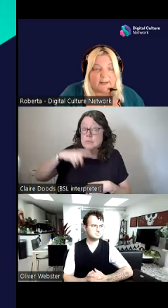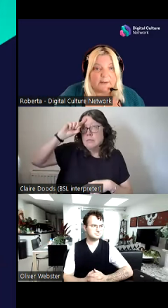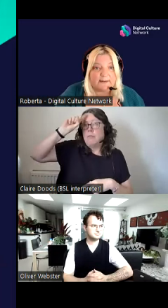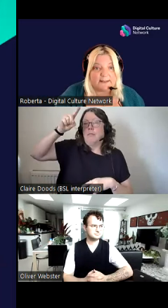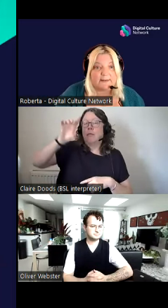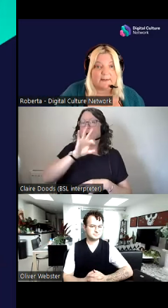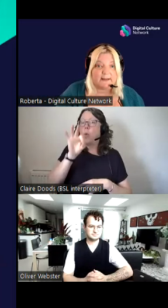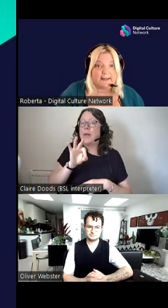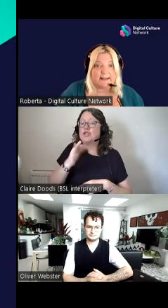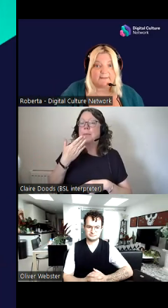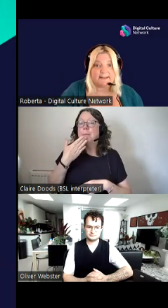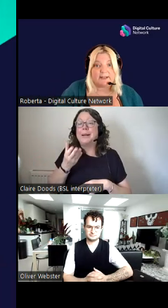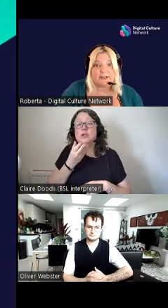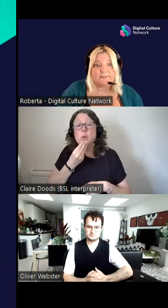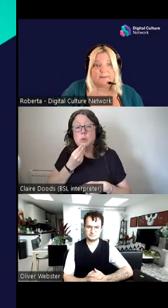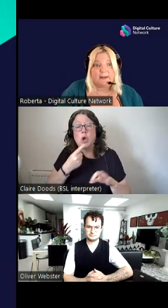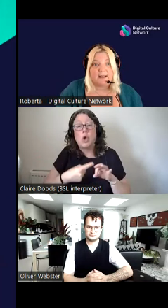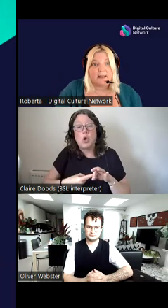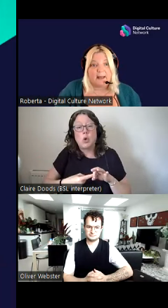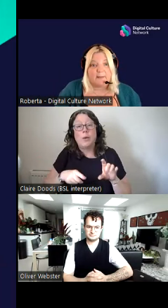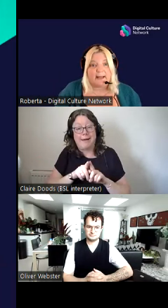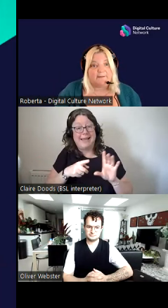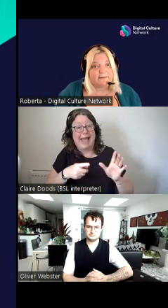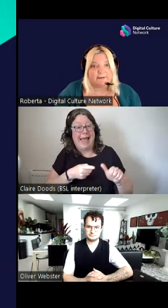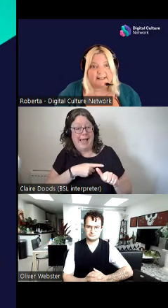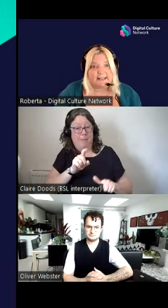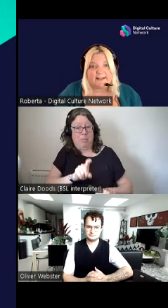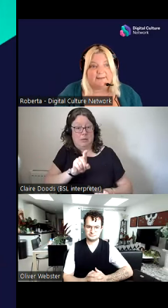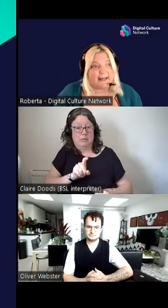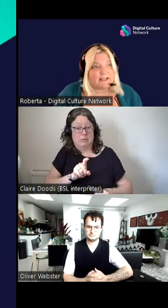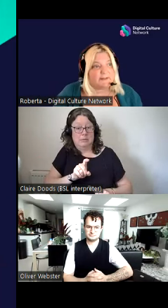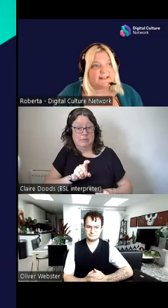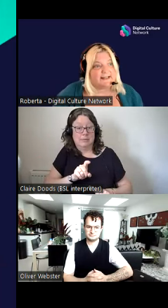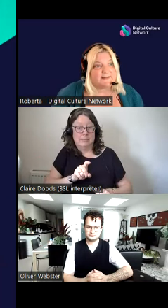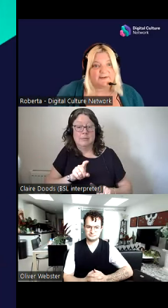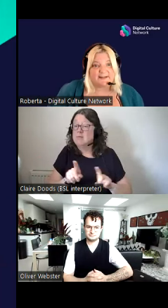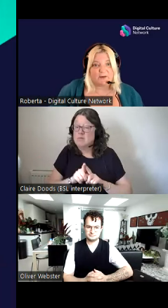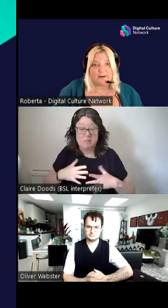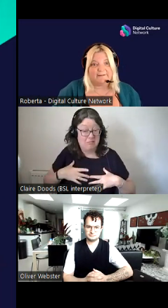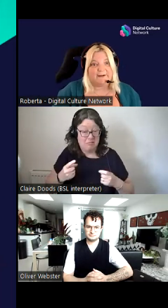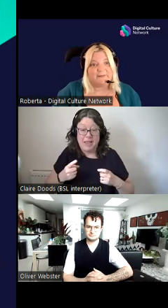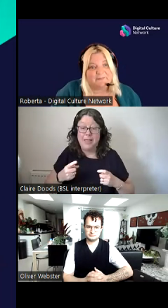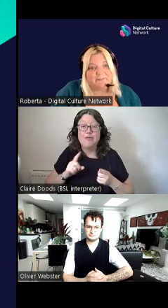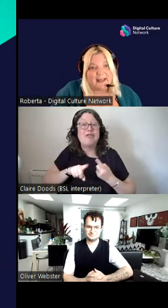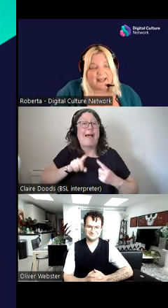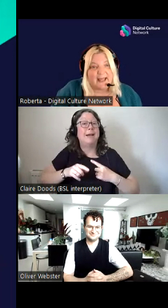and we'll answer them at the end of the session. Feel free to use the React buttons as well because they're quite fun.